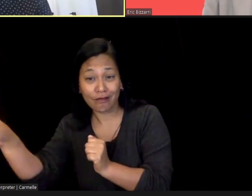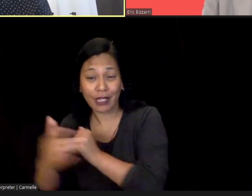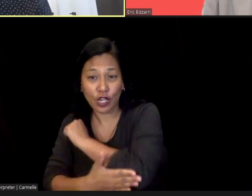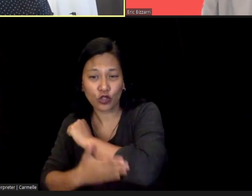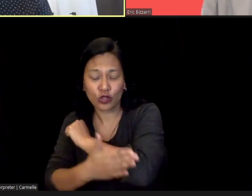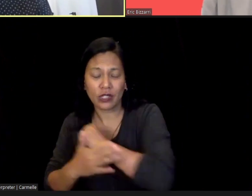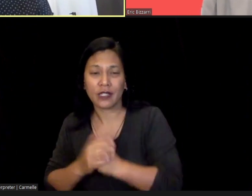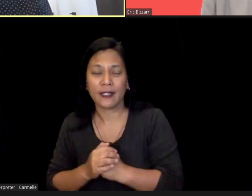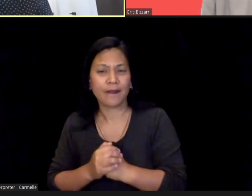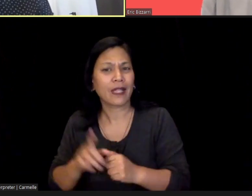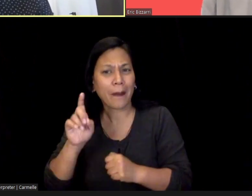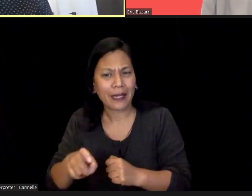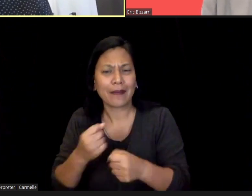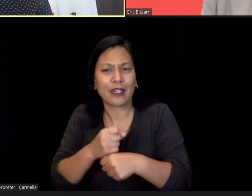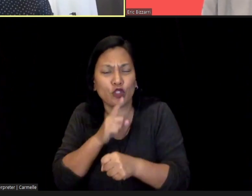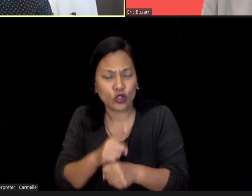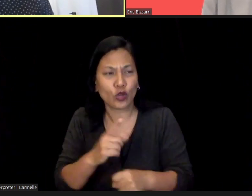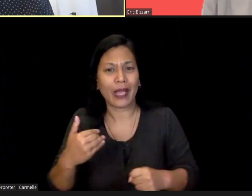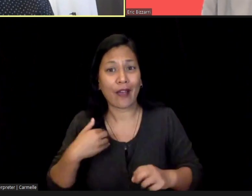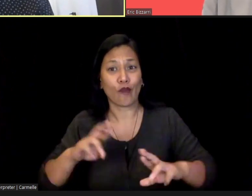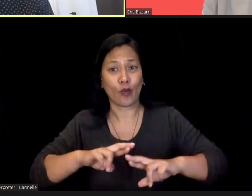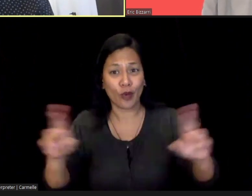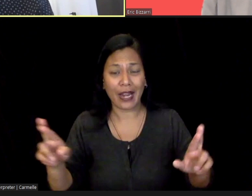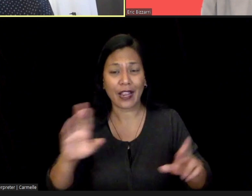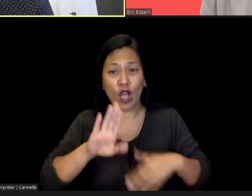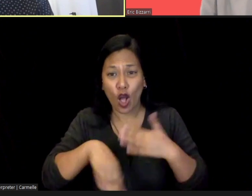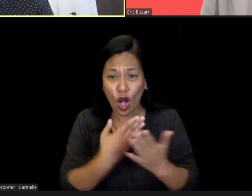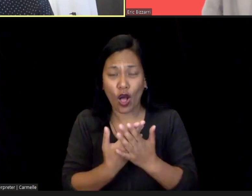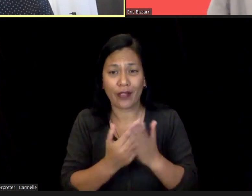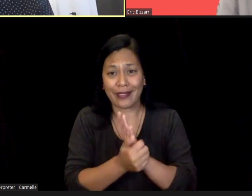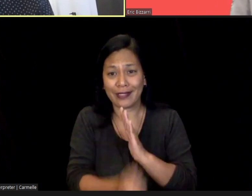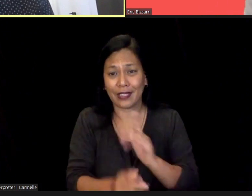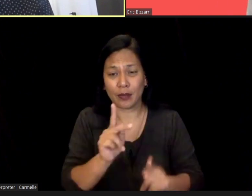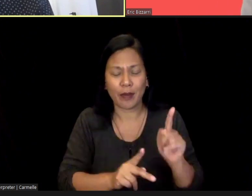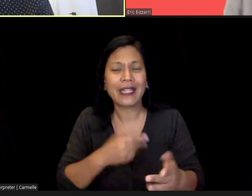talented people at the table, regardless of what they look like.